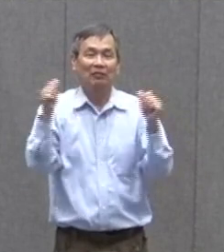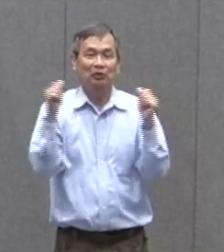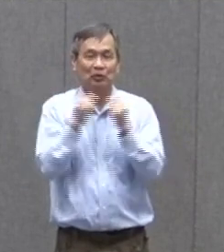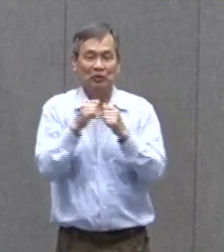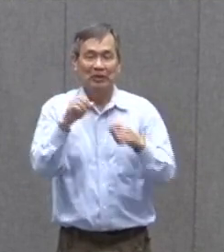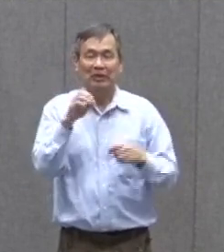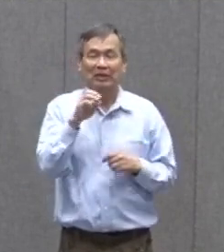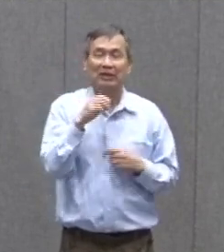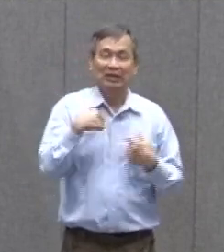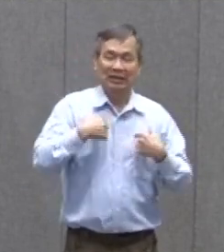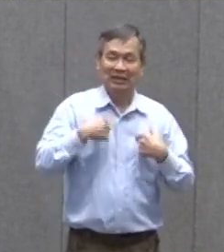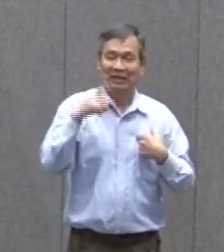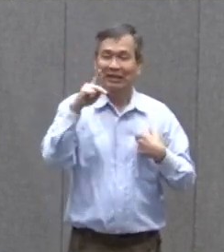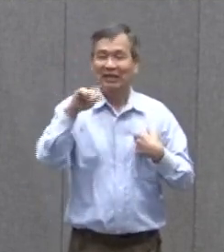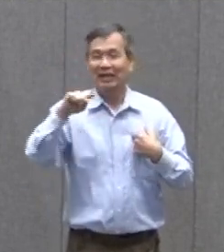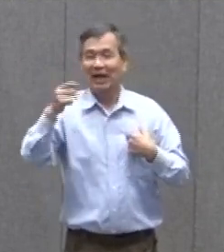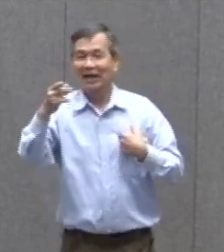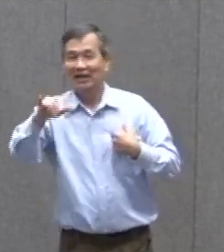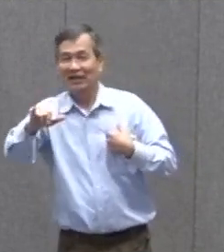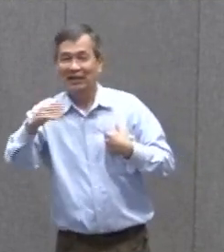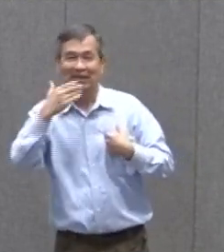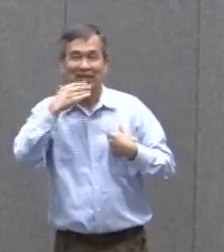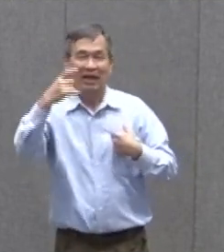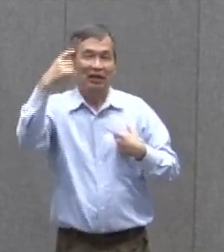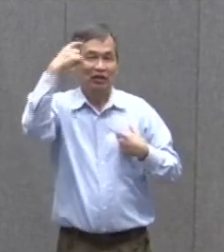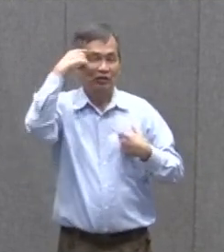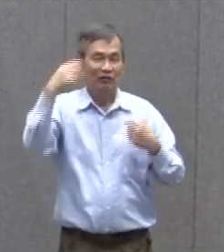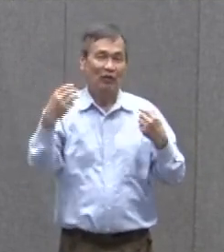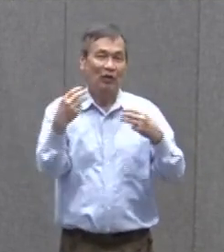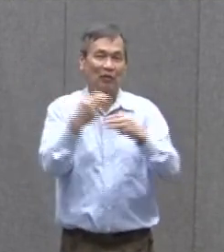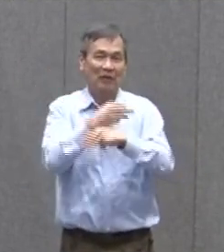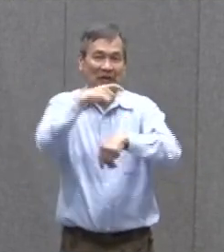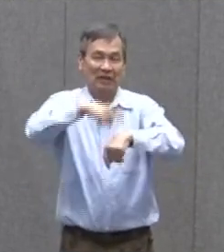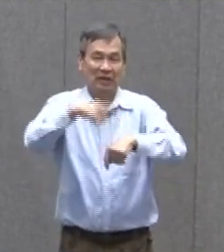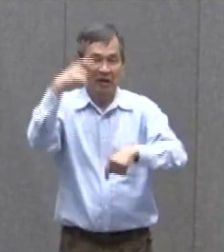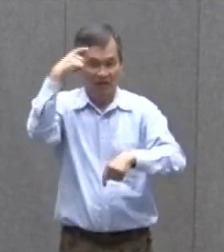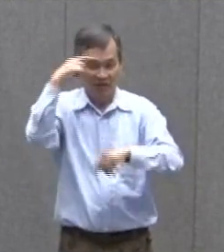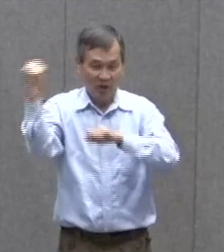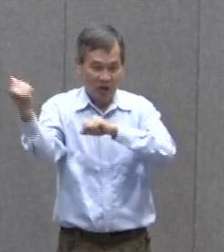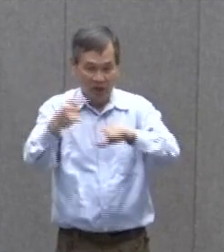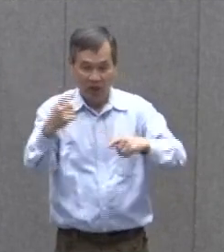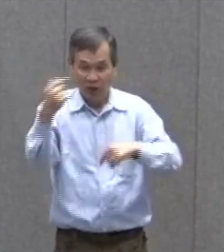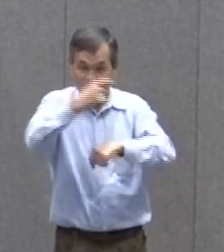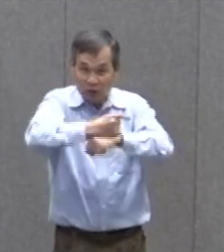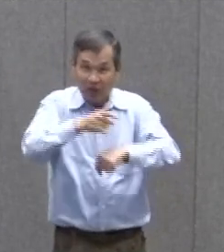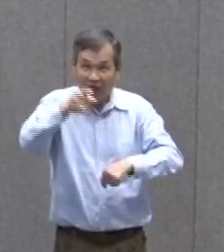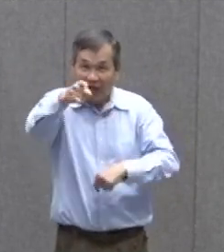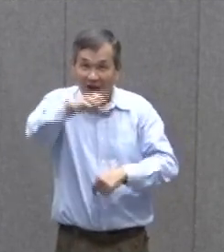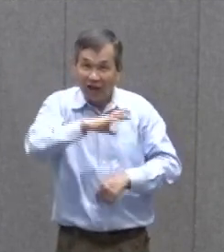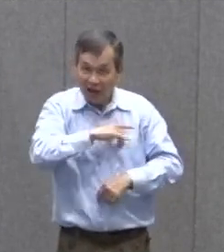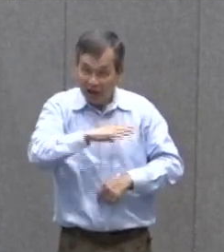And I wanna say thank you for coming to math time today with all of us. Today you got to do some amazing things.